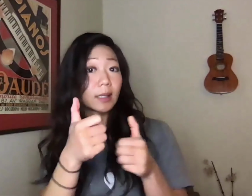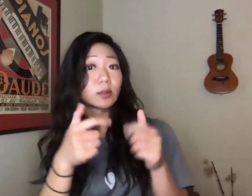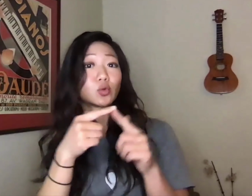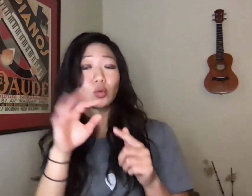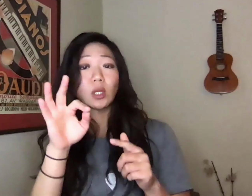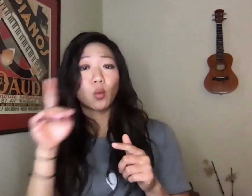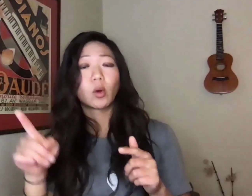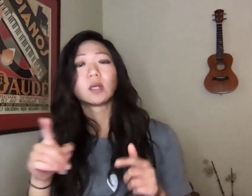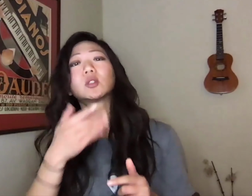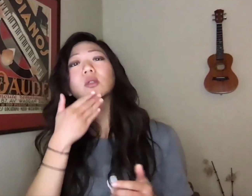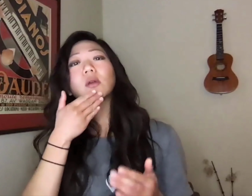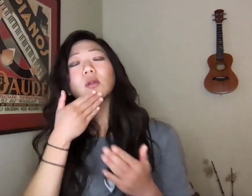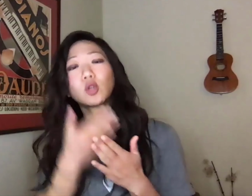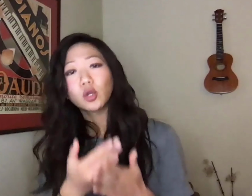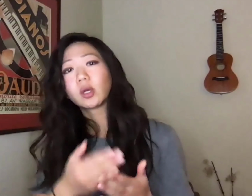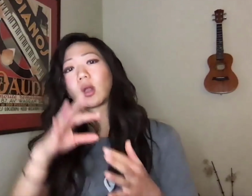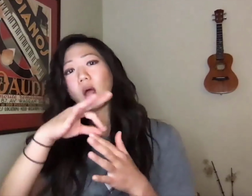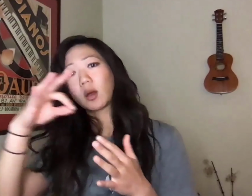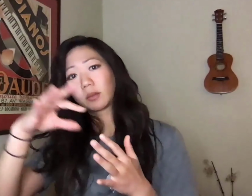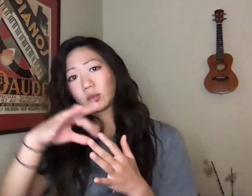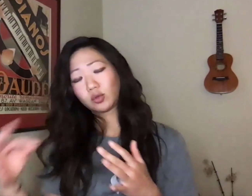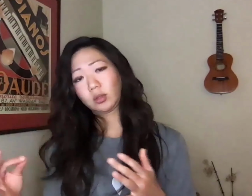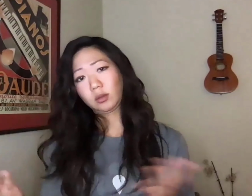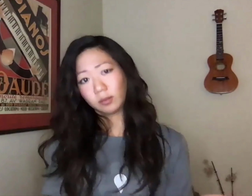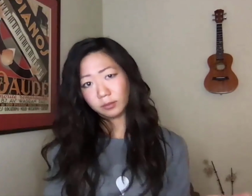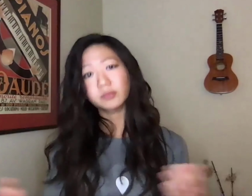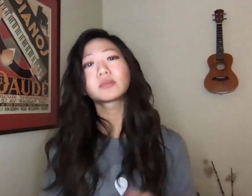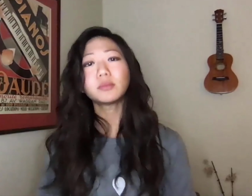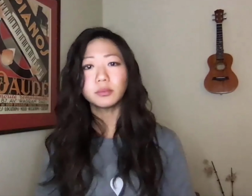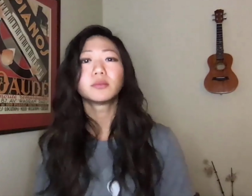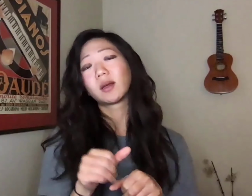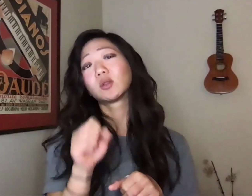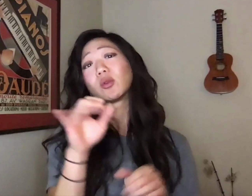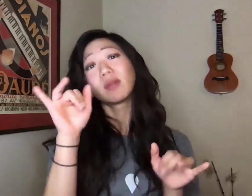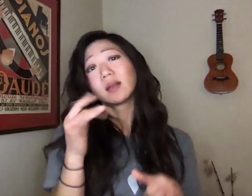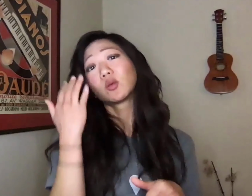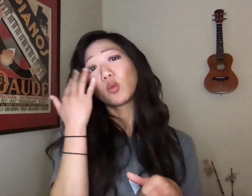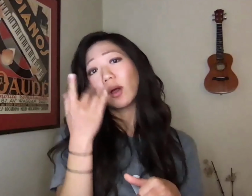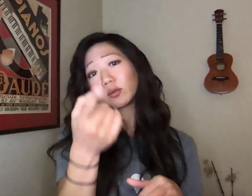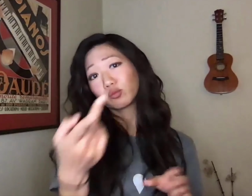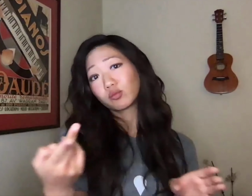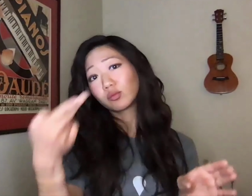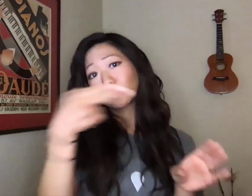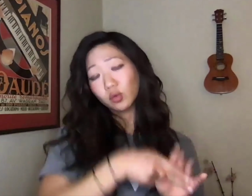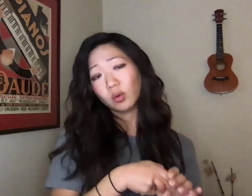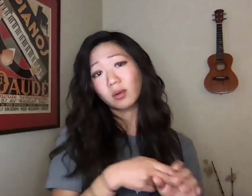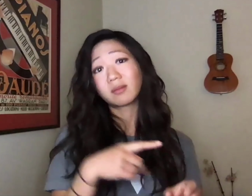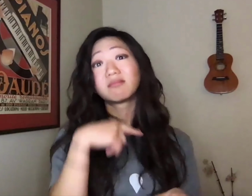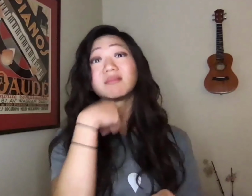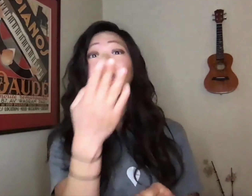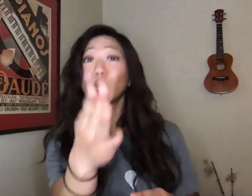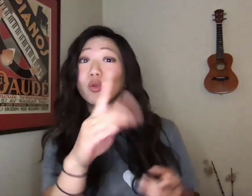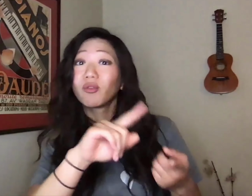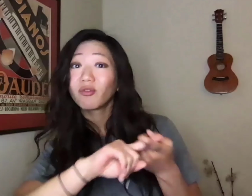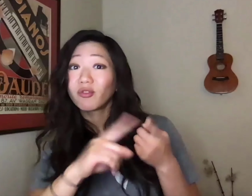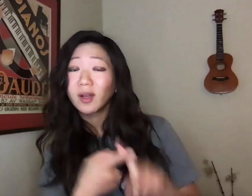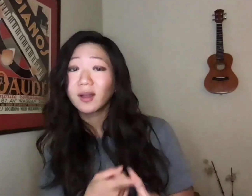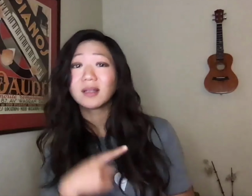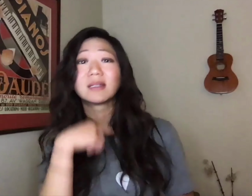Text-to-911 is not just a need, but a great option! I invite you to join this movement on our Facebook group!